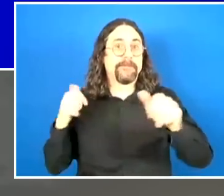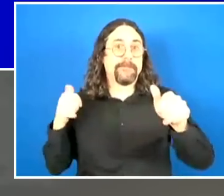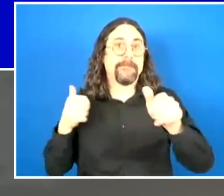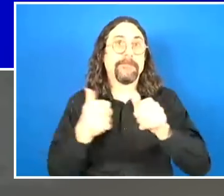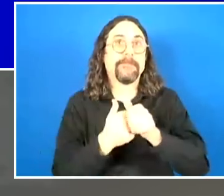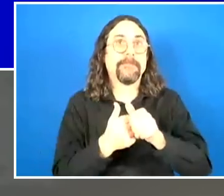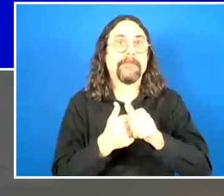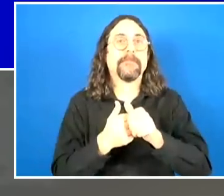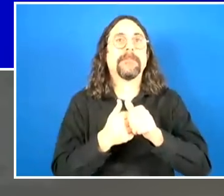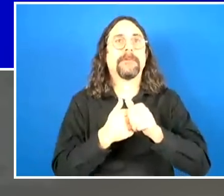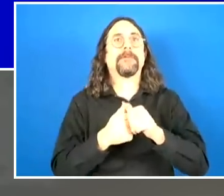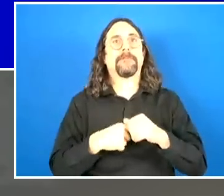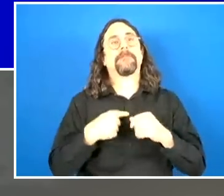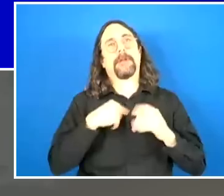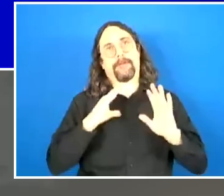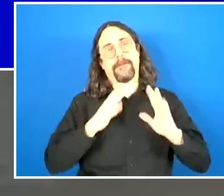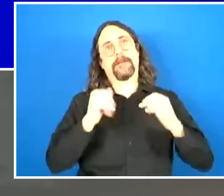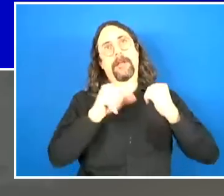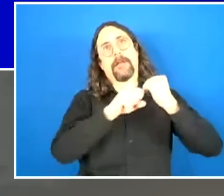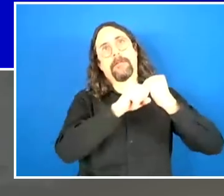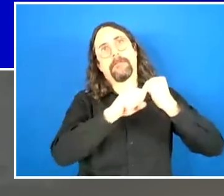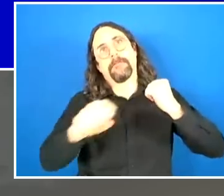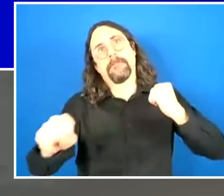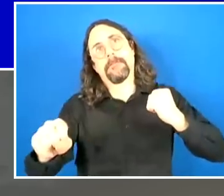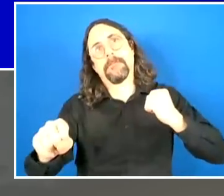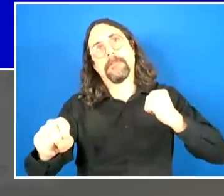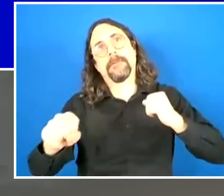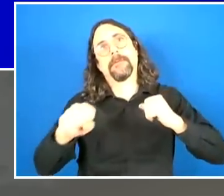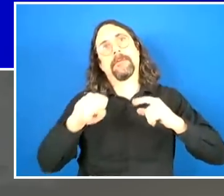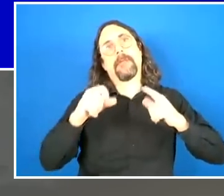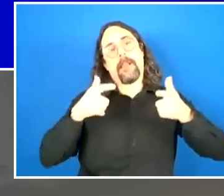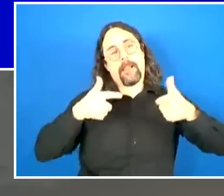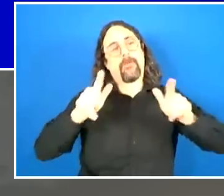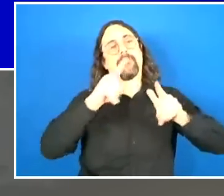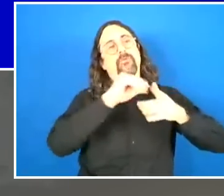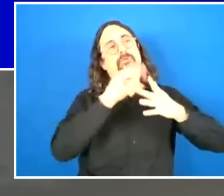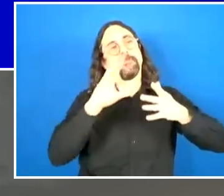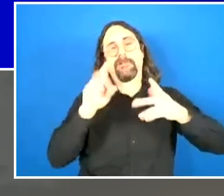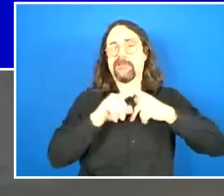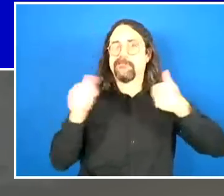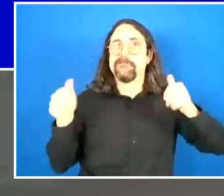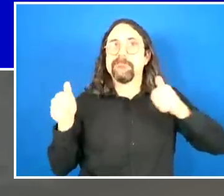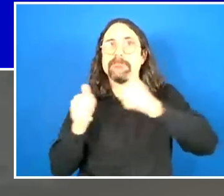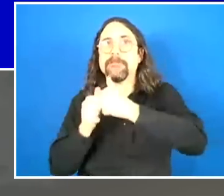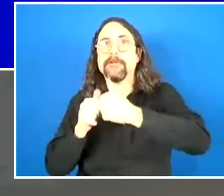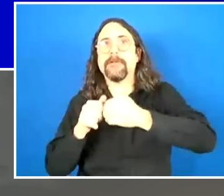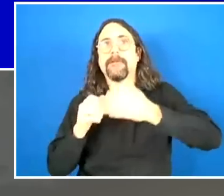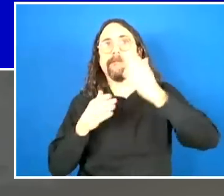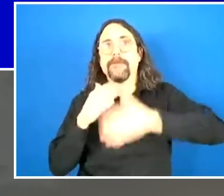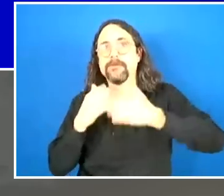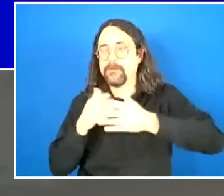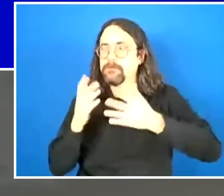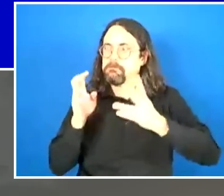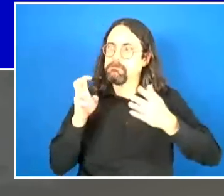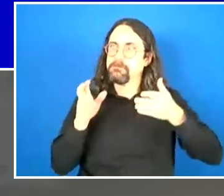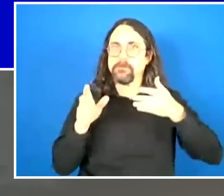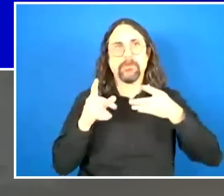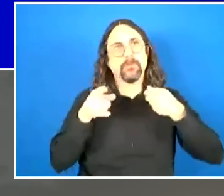KEEP WORKING ON THAT COURSE INTO THE SUMMER EVEN BEYOND IF THEY